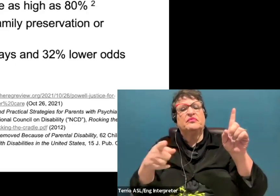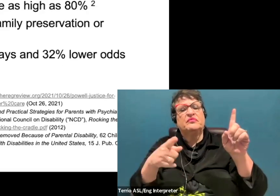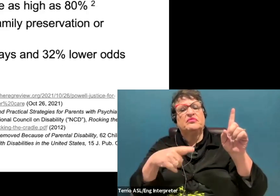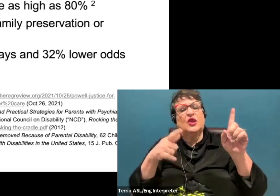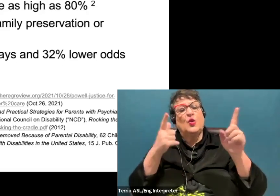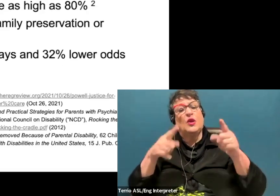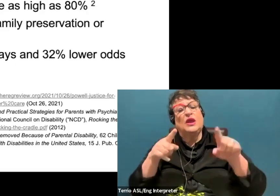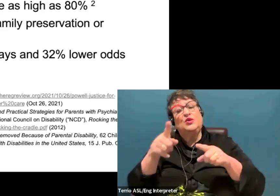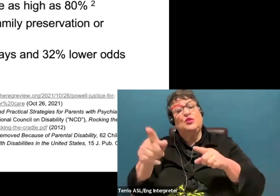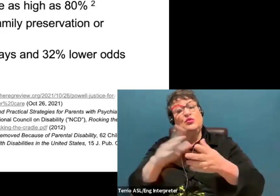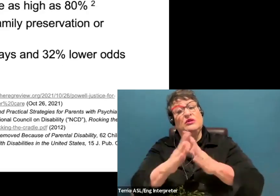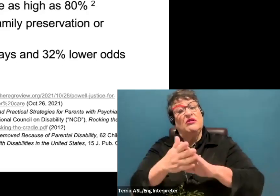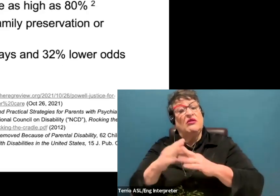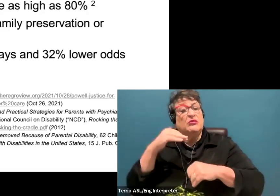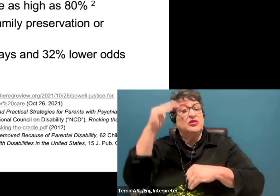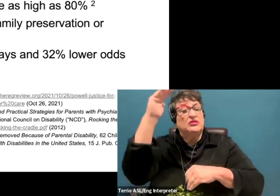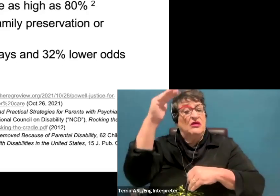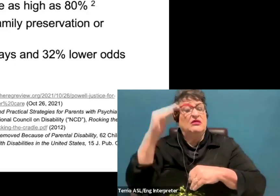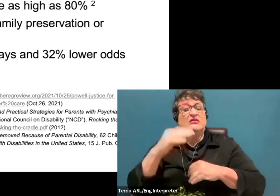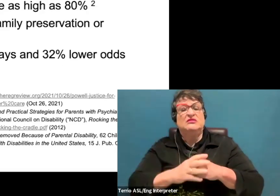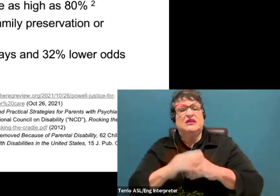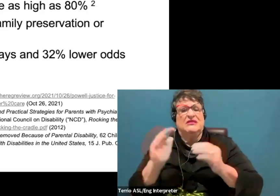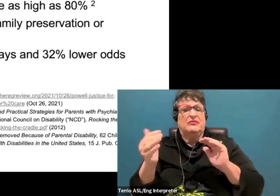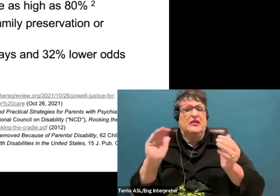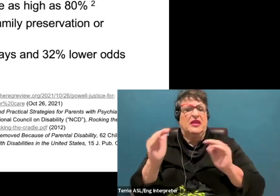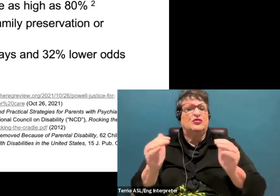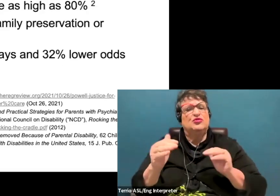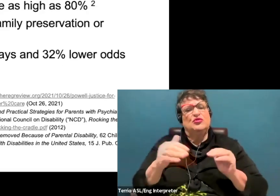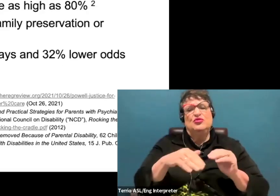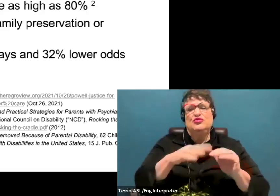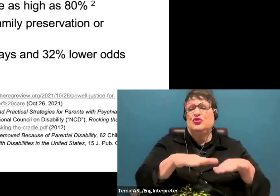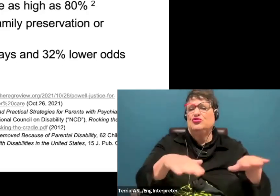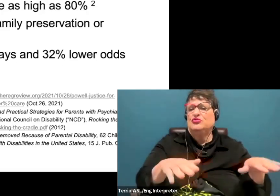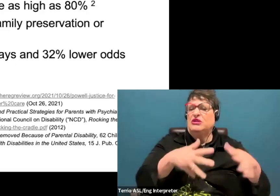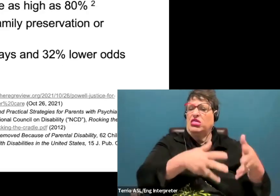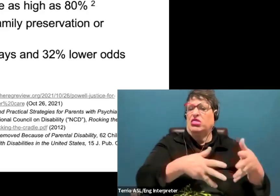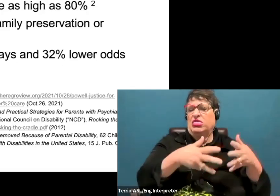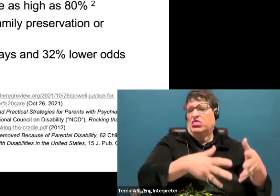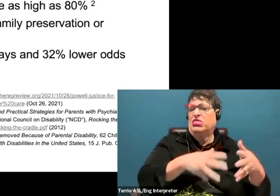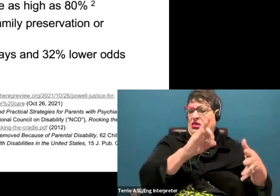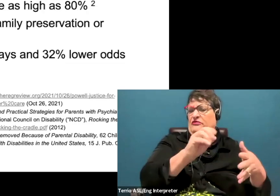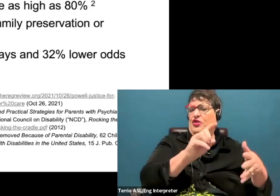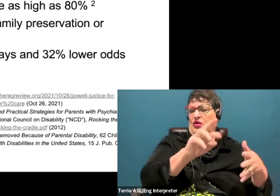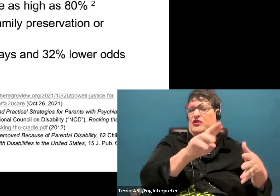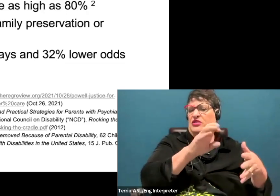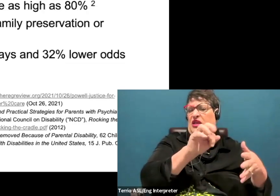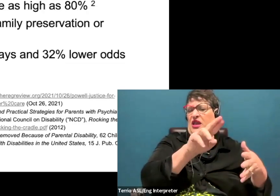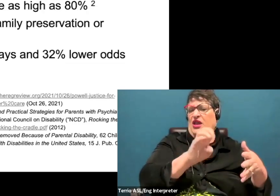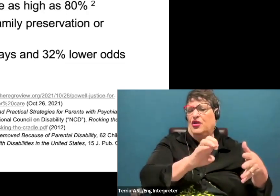and children who stay in foster care for a long time also are more likely to have their kids removed when they become adults too.